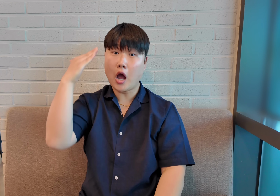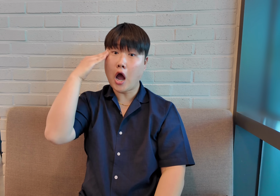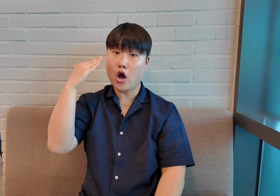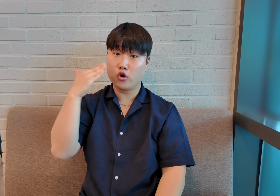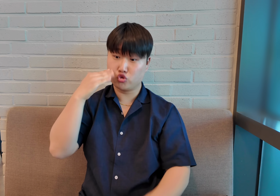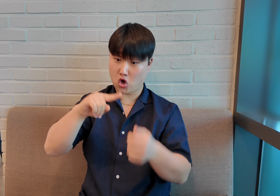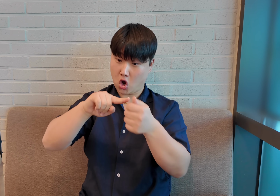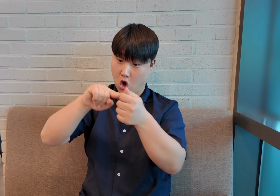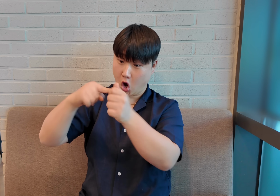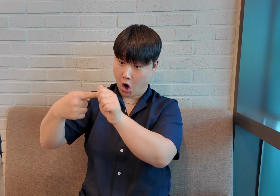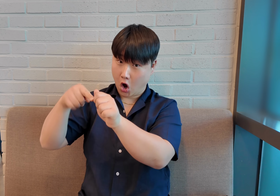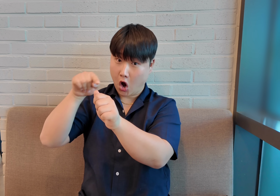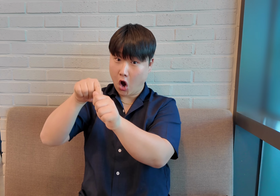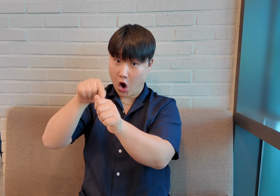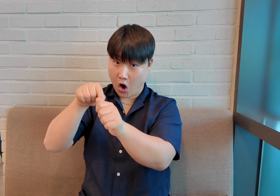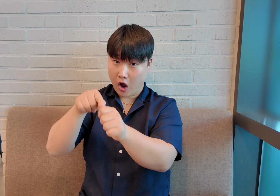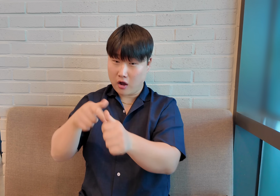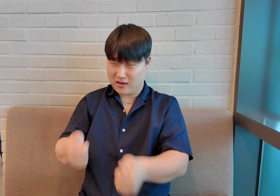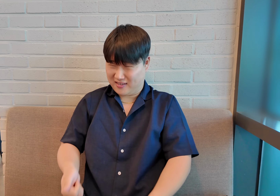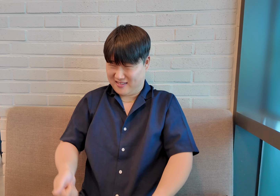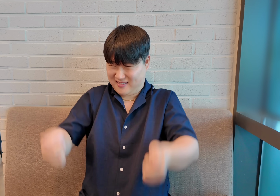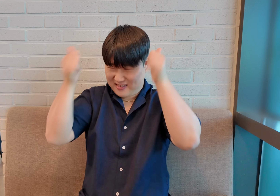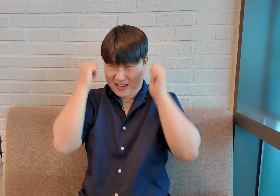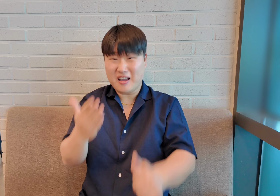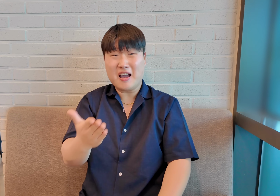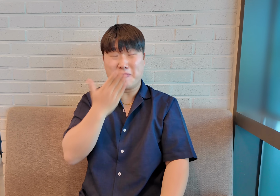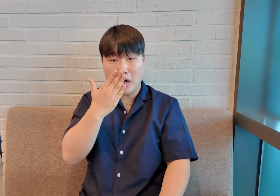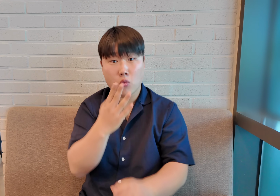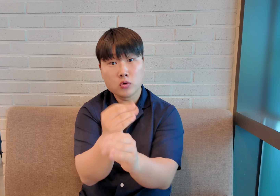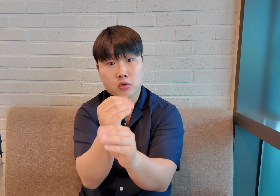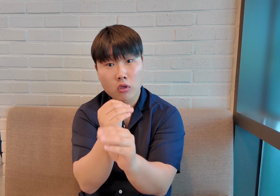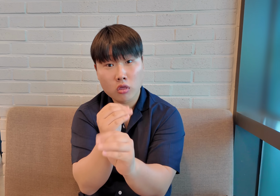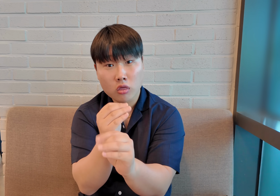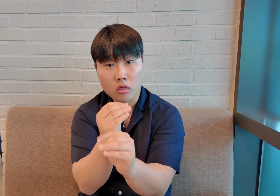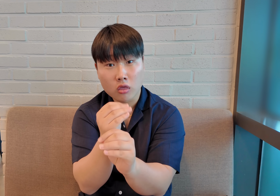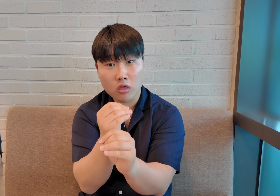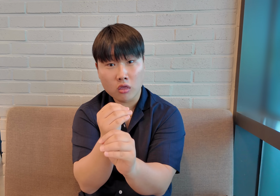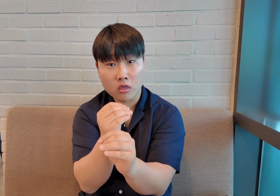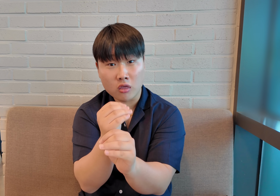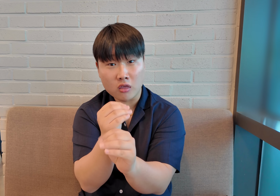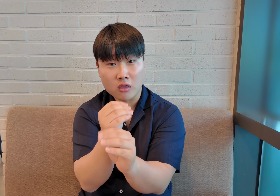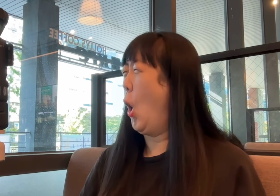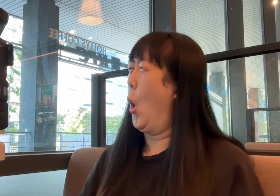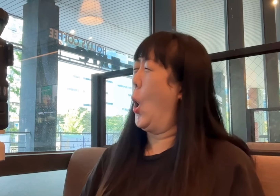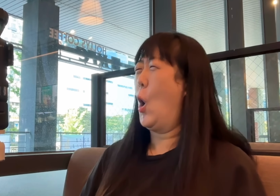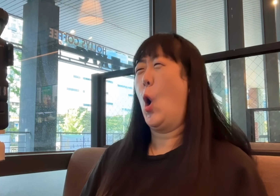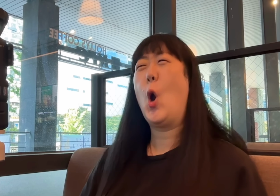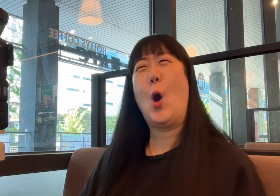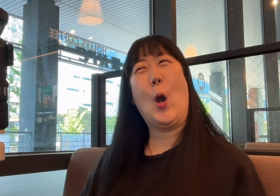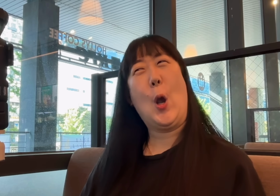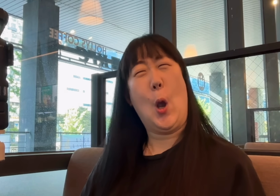when will you be able to master Korean? oh...!